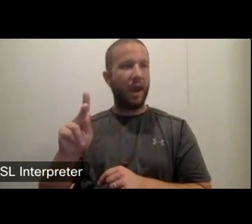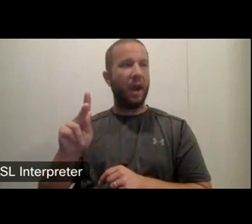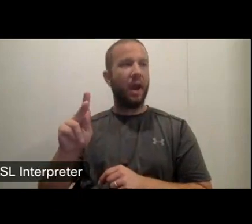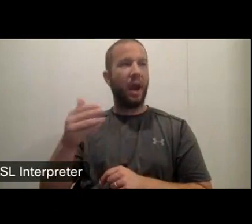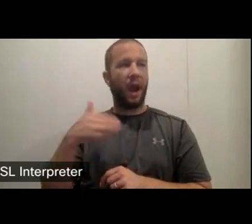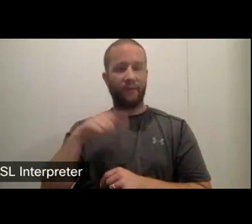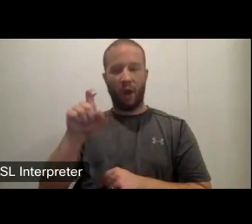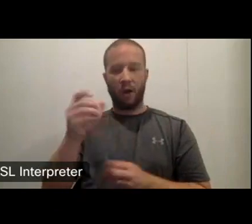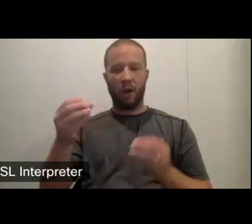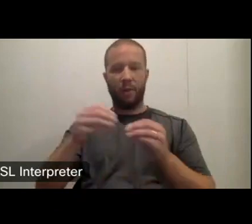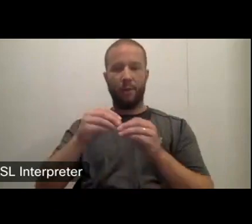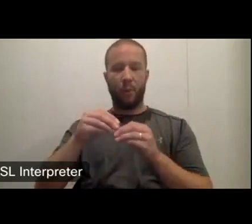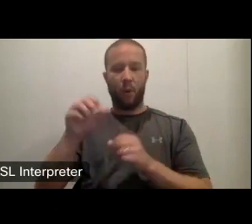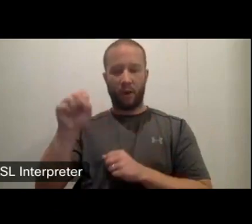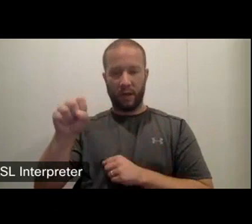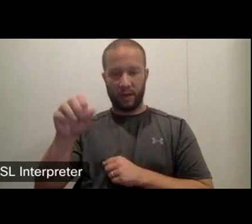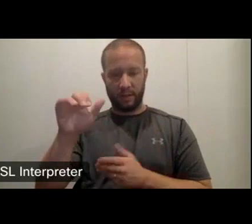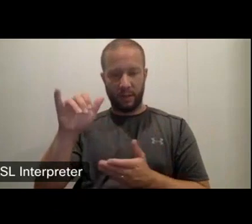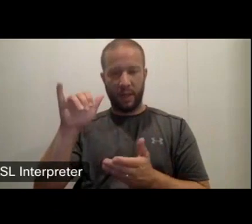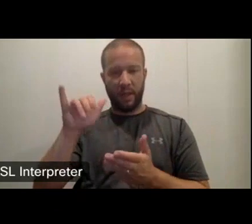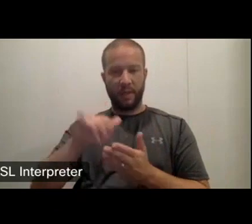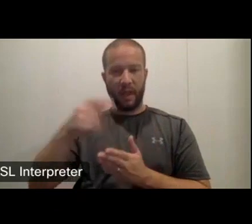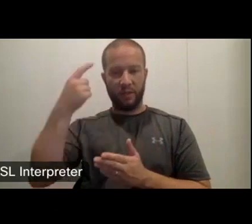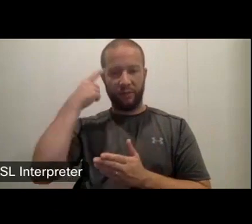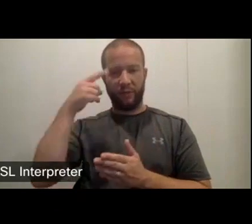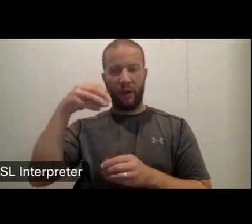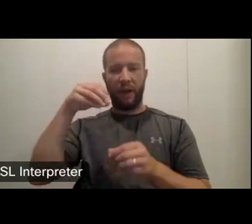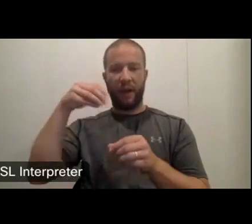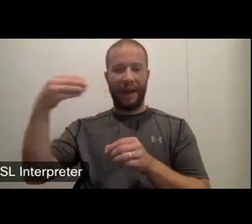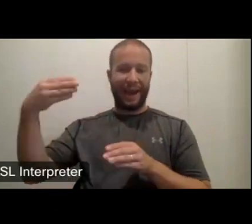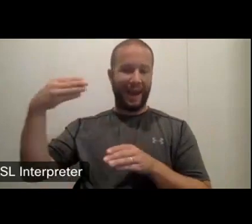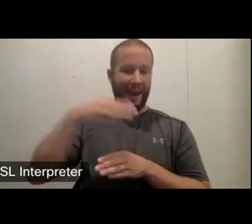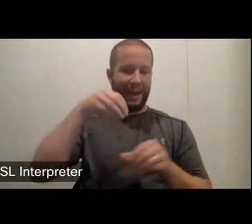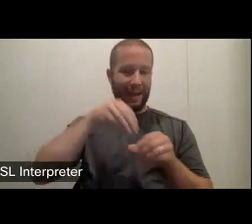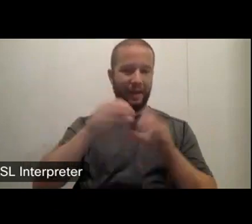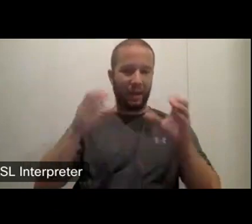a hundred more Riders that's just in the inbound Direction so that's comparing one stop to One Stop